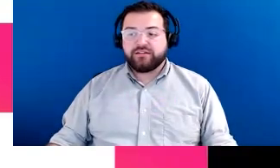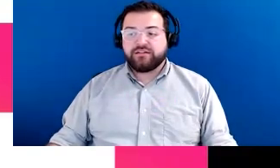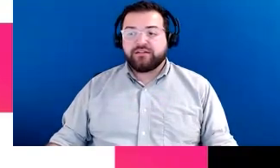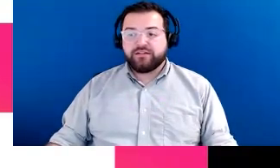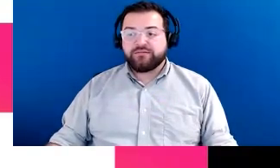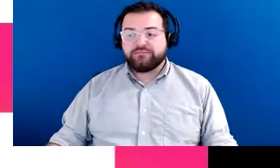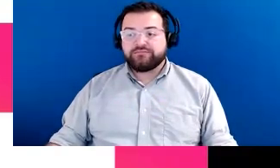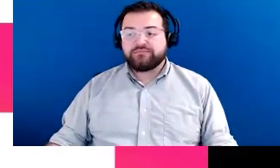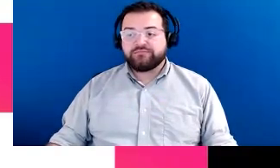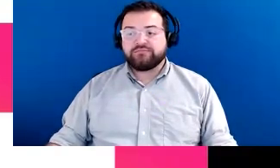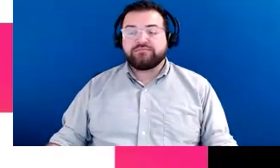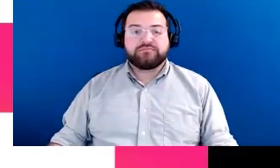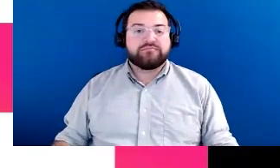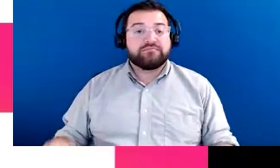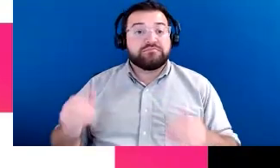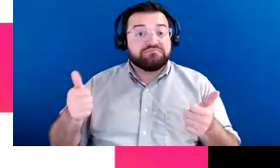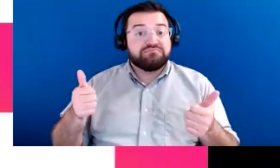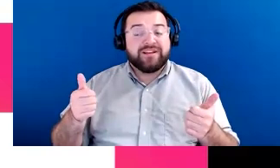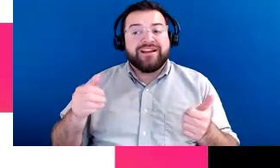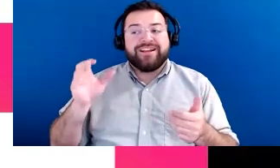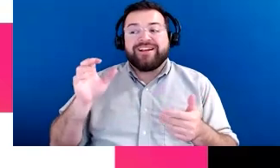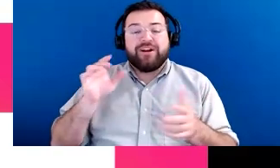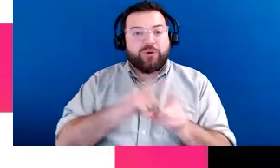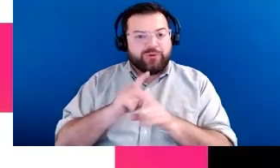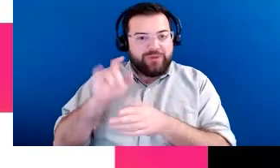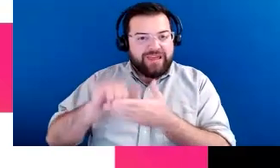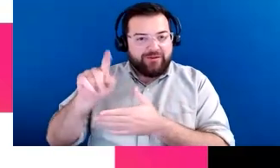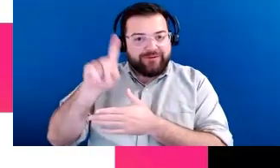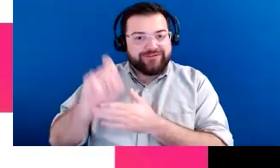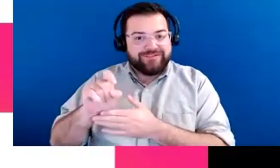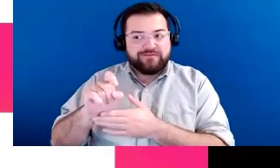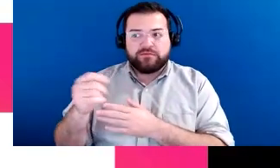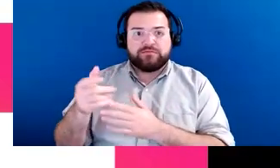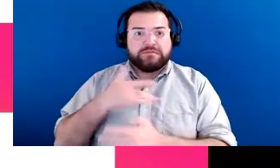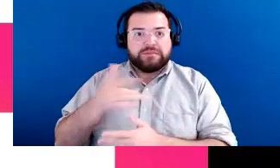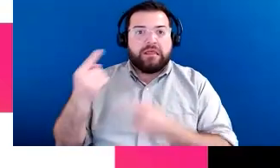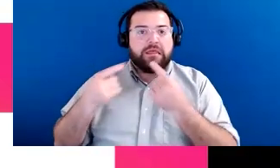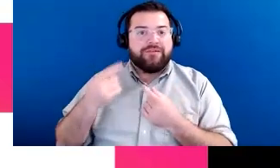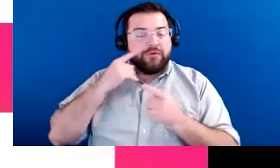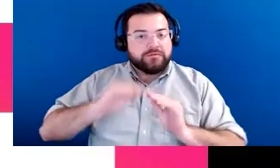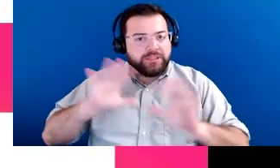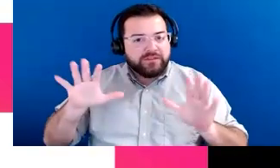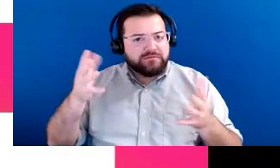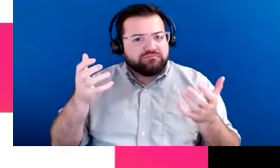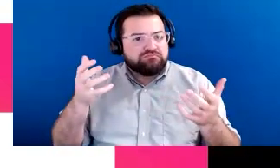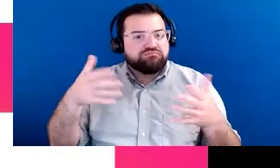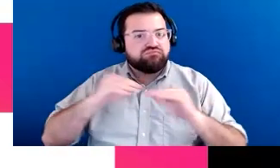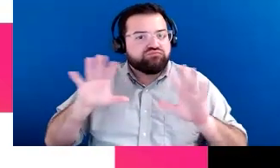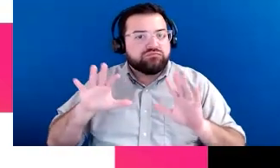So this was also another question that was asked for clarification. And in the response